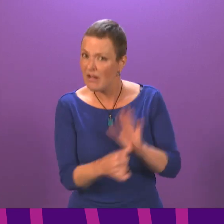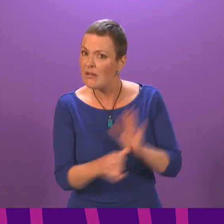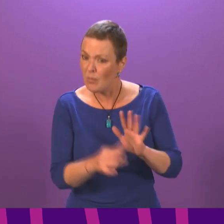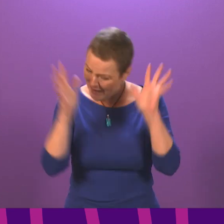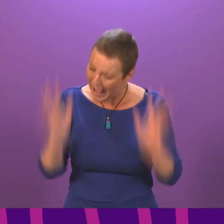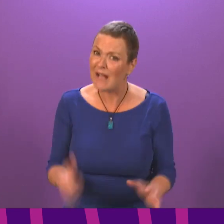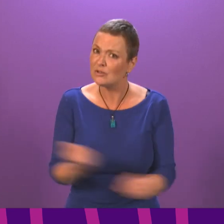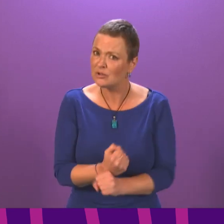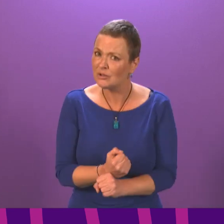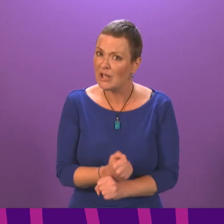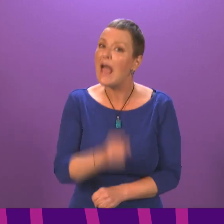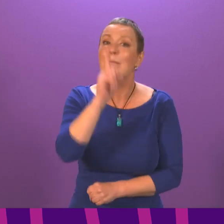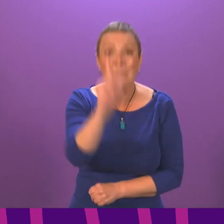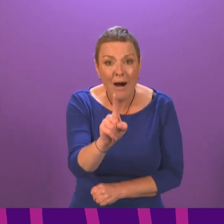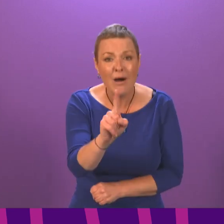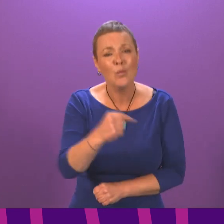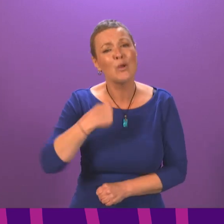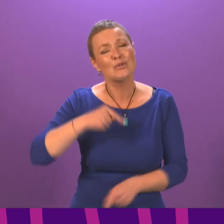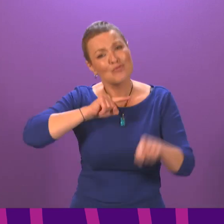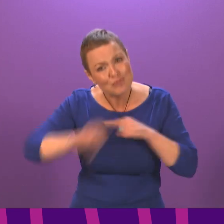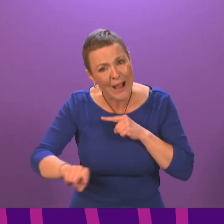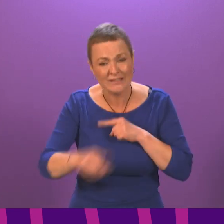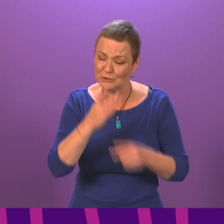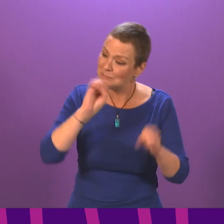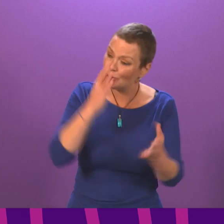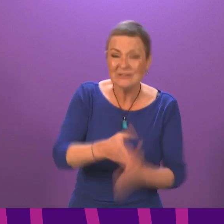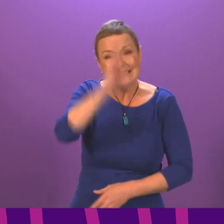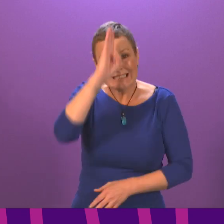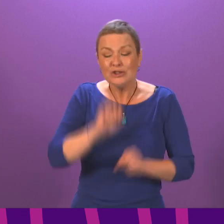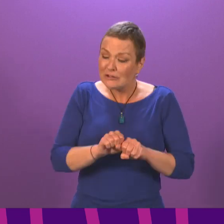now, but they are all done with the intention of keeping this dangerous virus under control.